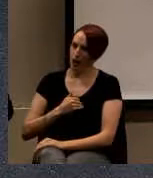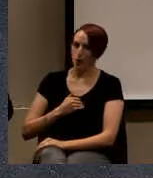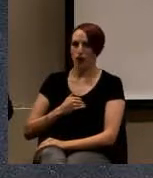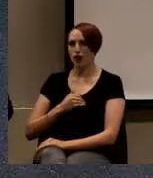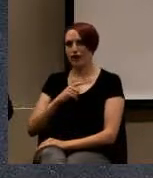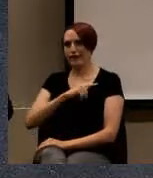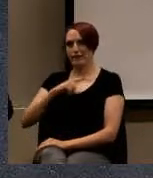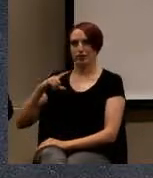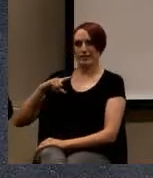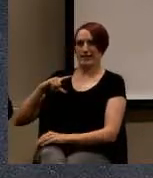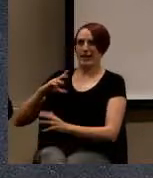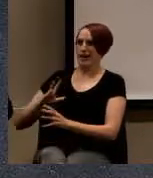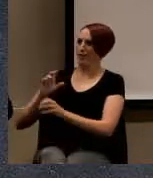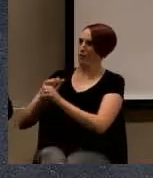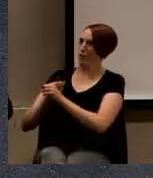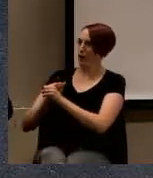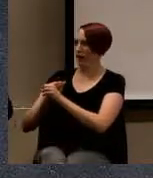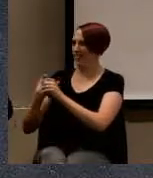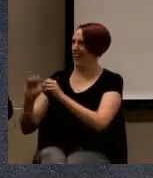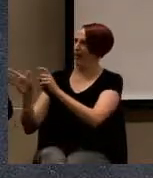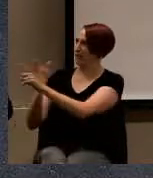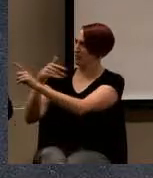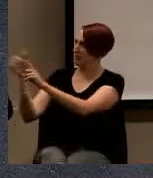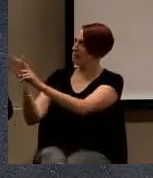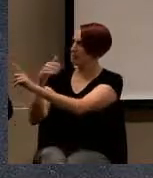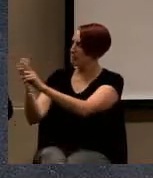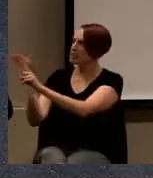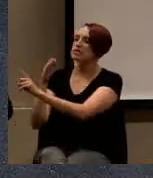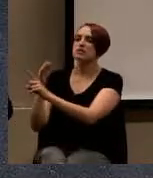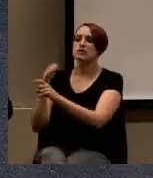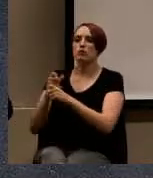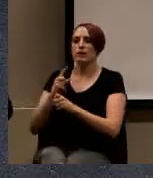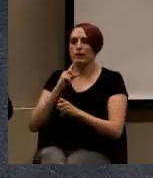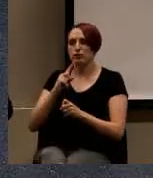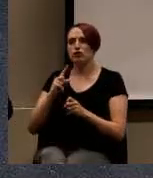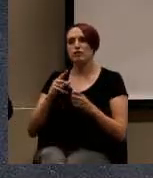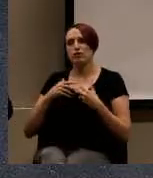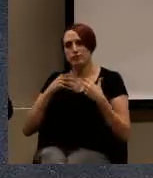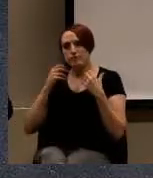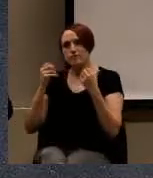know we're always very conscious of making sure that there is really solid science behind it and